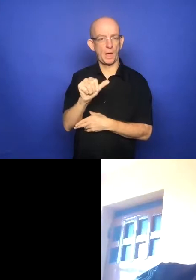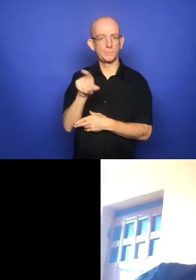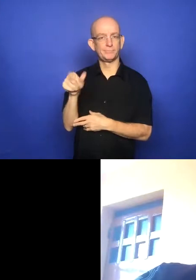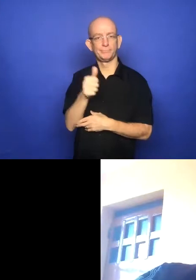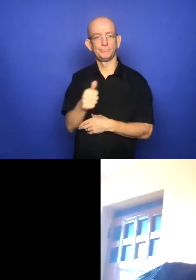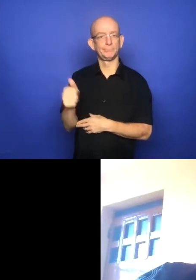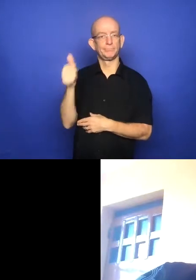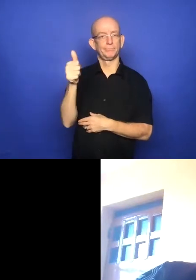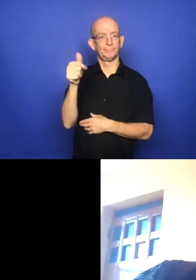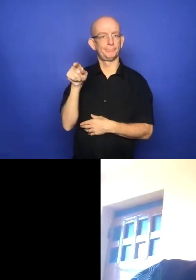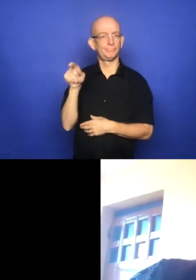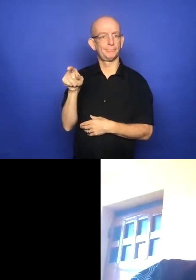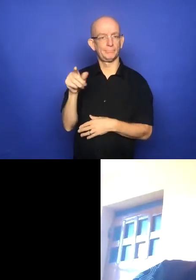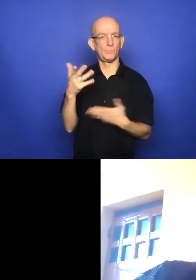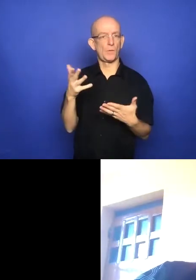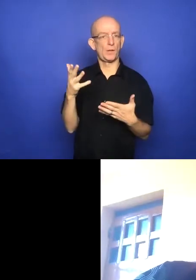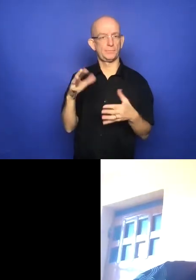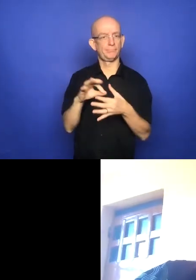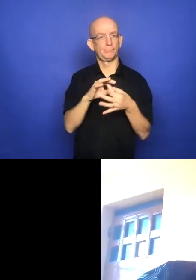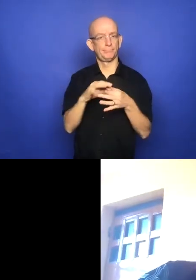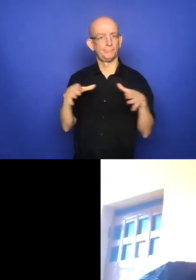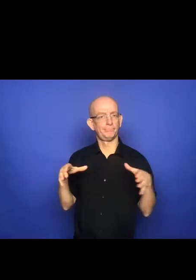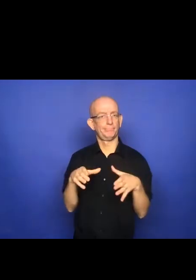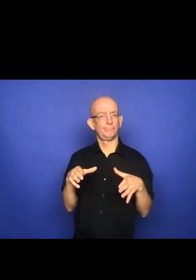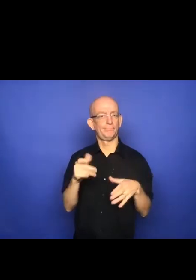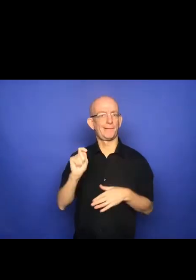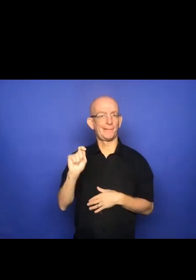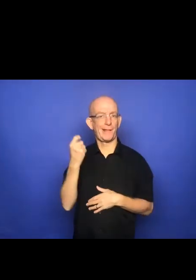, Chief Executive Officer of the unites persons of